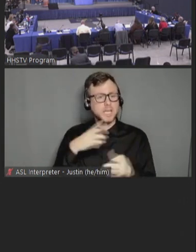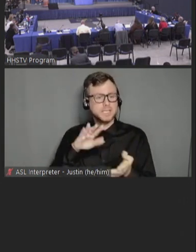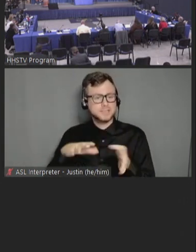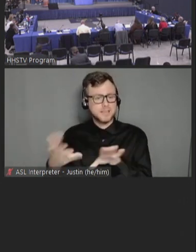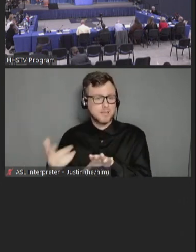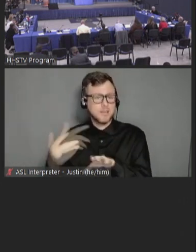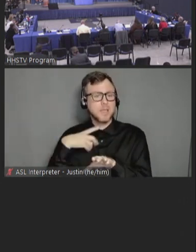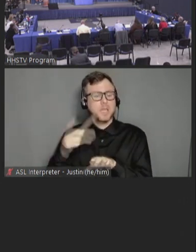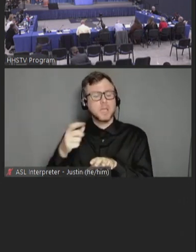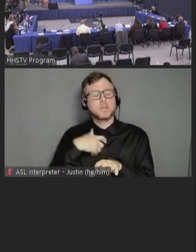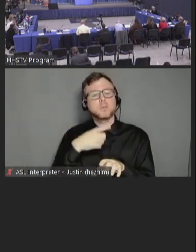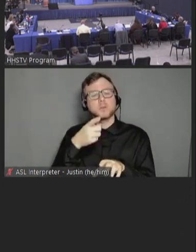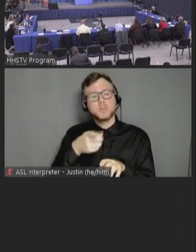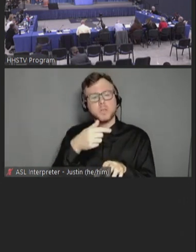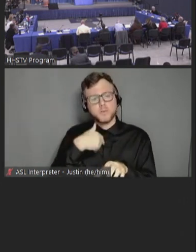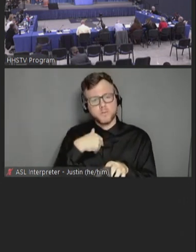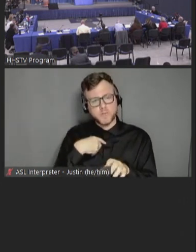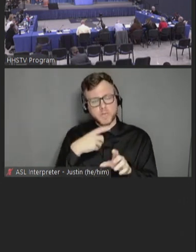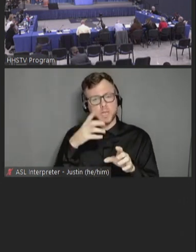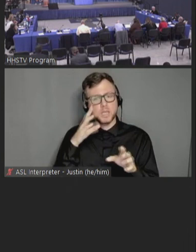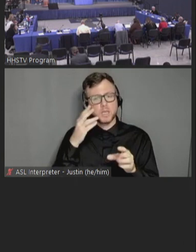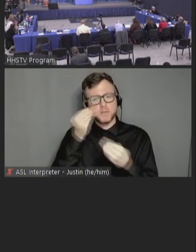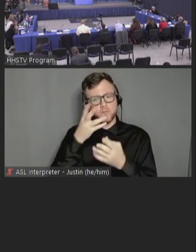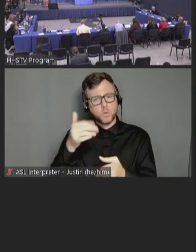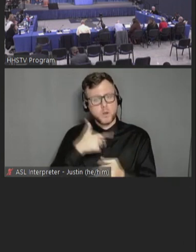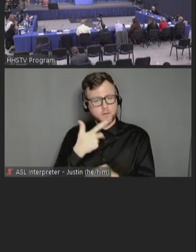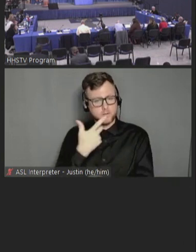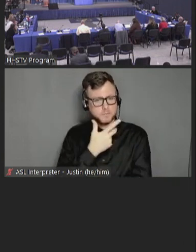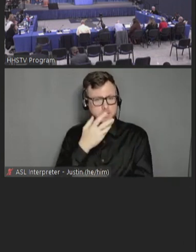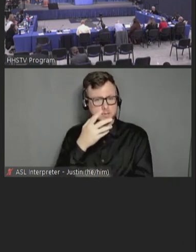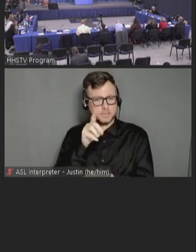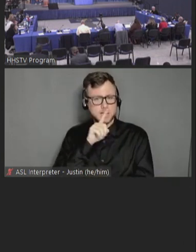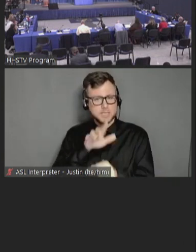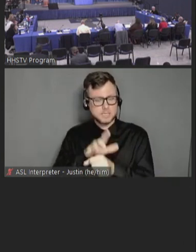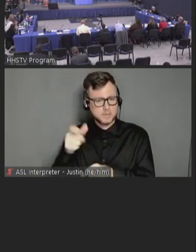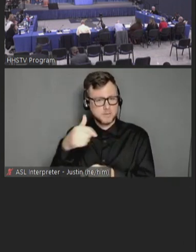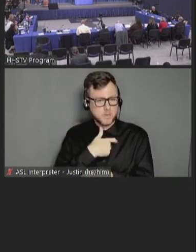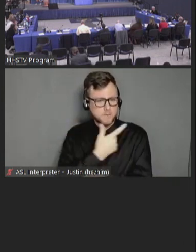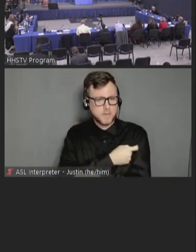the informed consent ethic and U.S. vaccine laws and policies. Our co-founders worked with